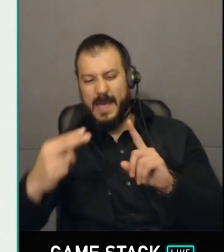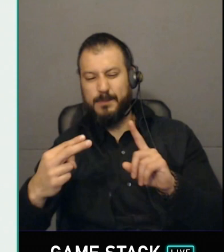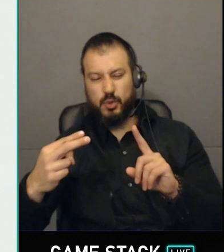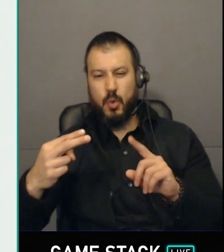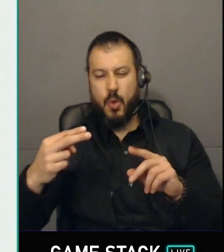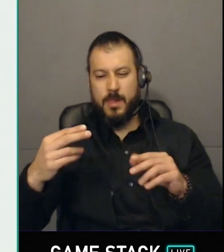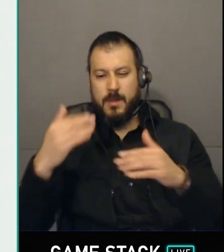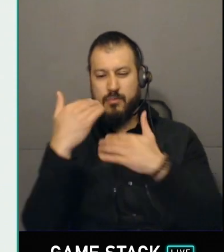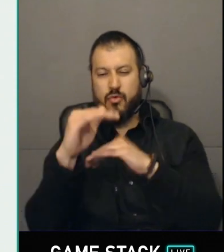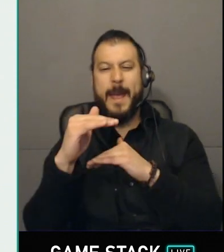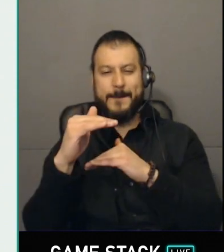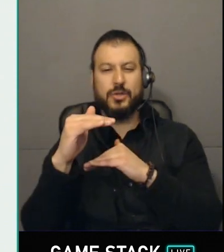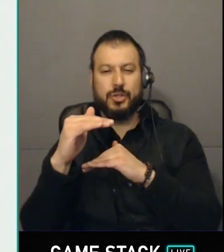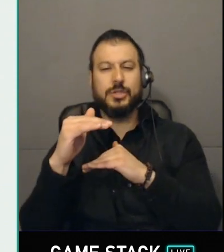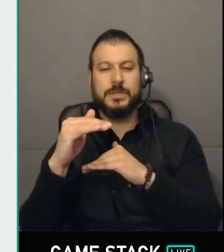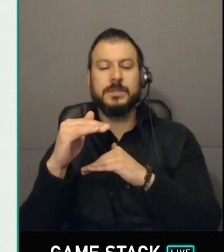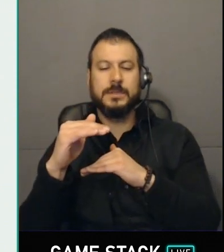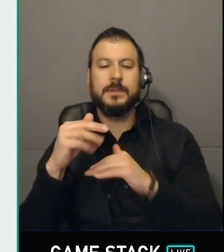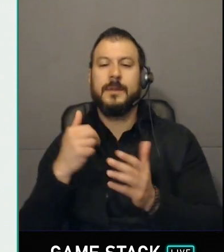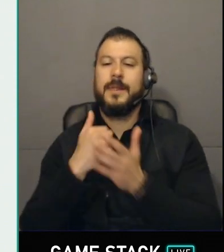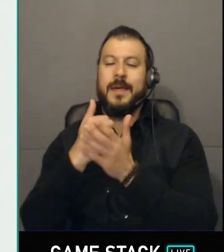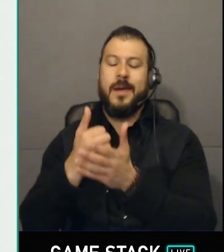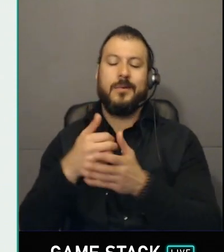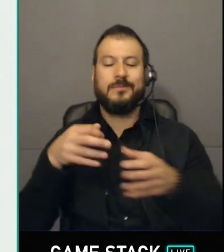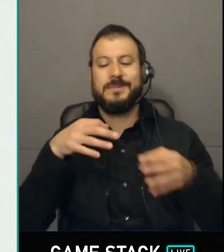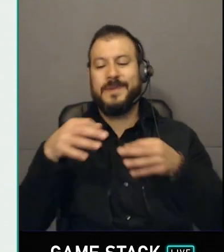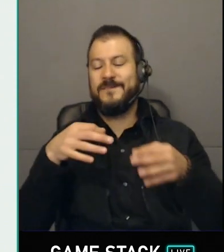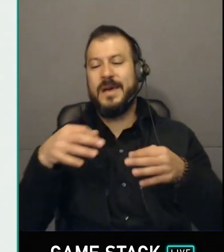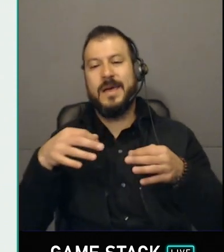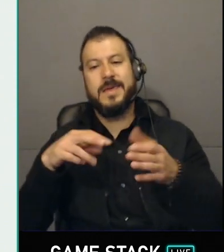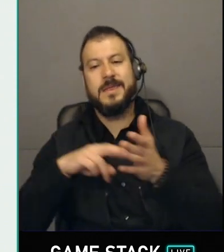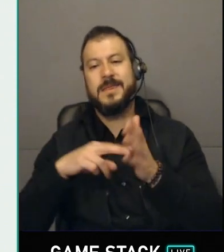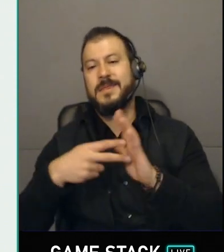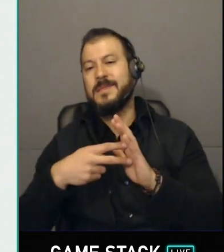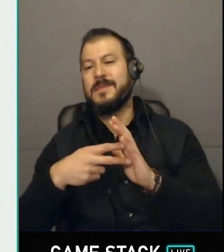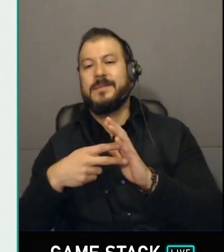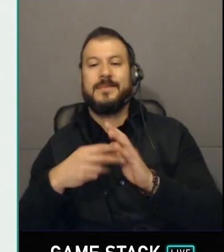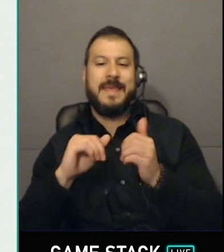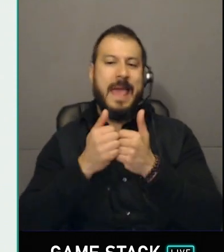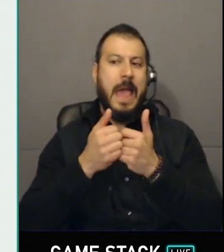These are parameters that help to define how reverberant the space is,